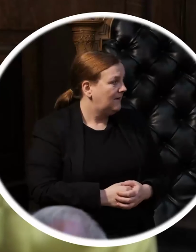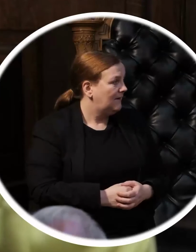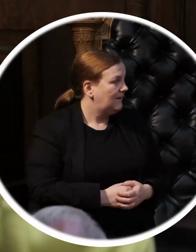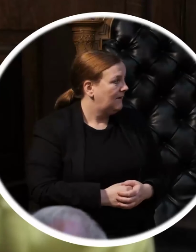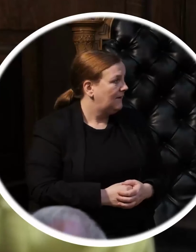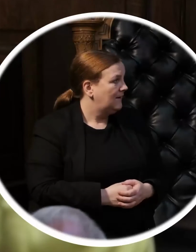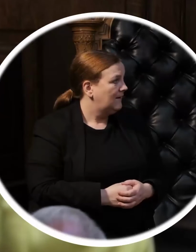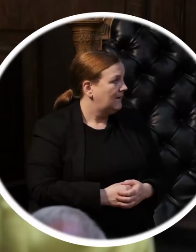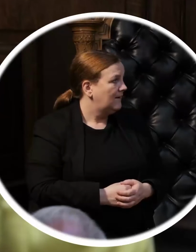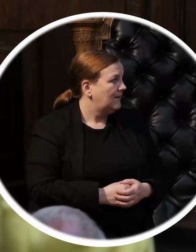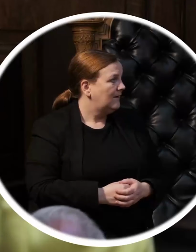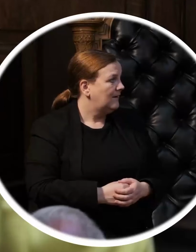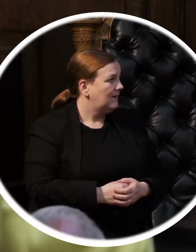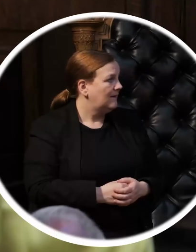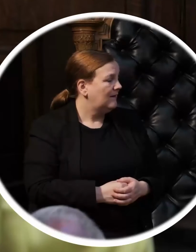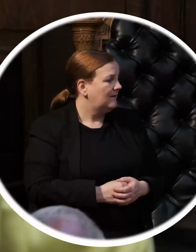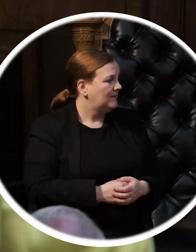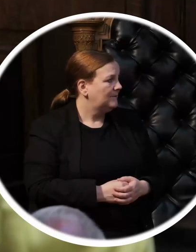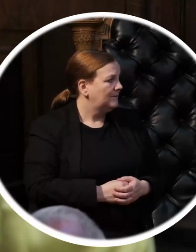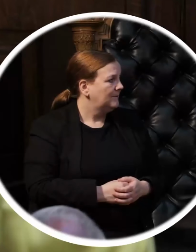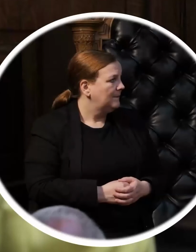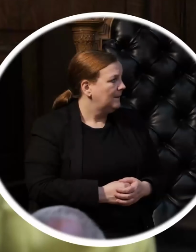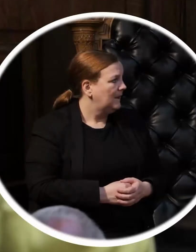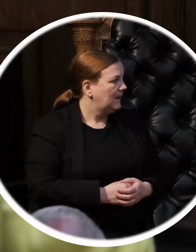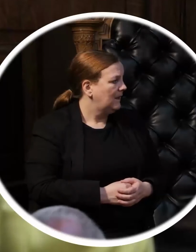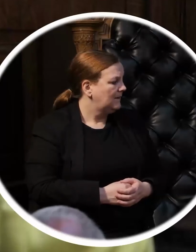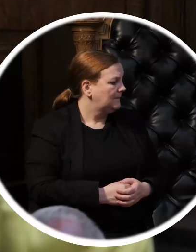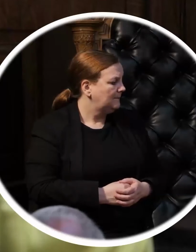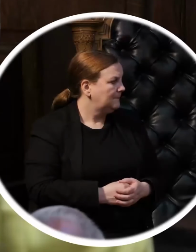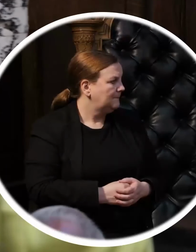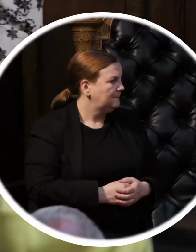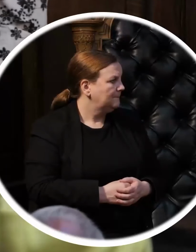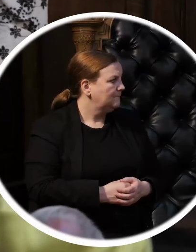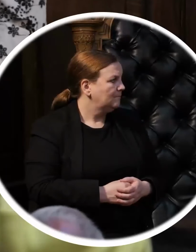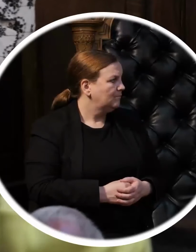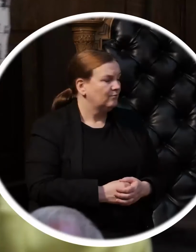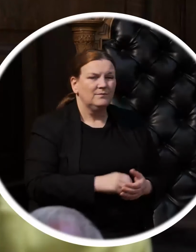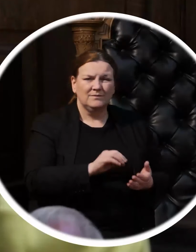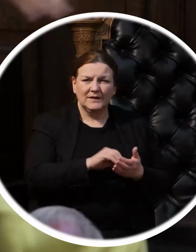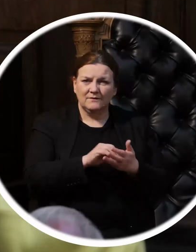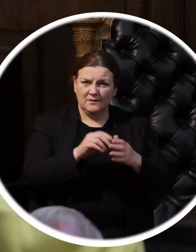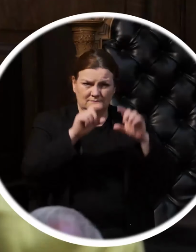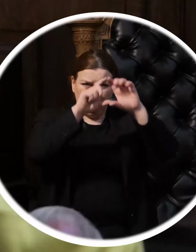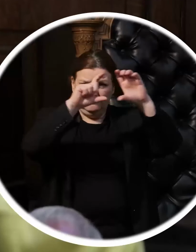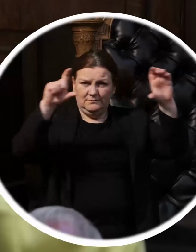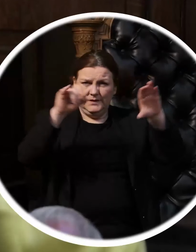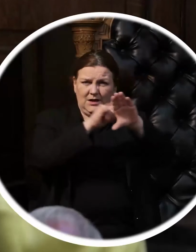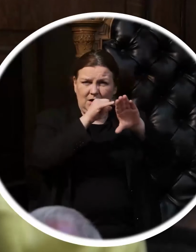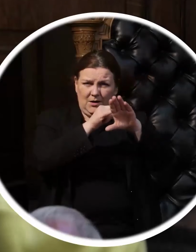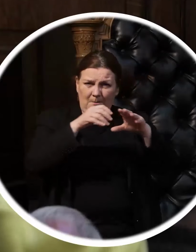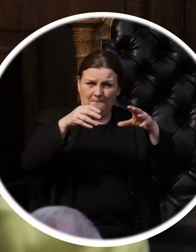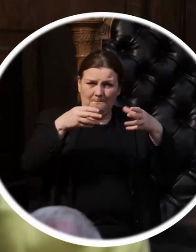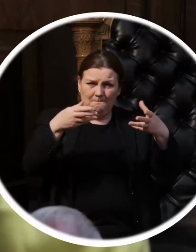And again, this, sorry, terracotta, this moulded terracotta freeze.